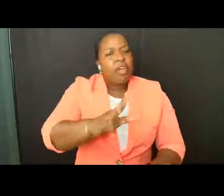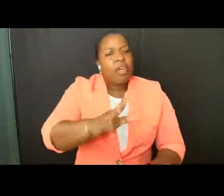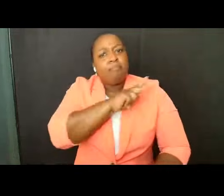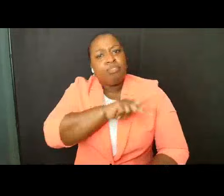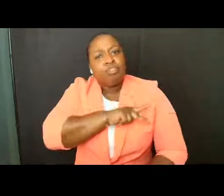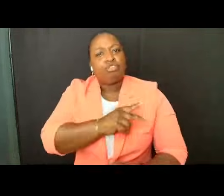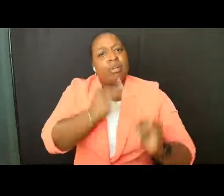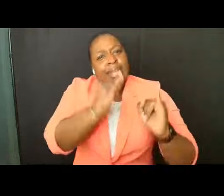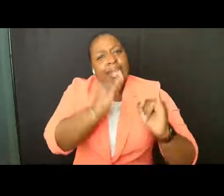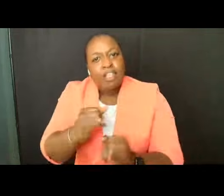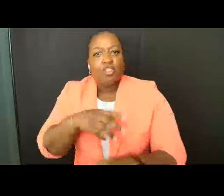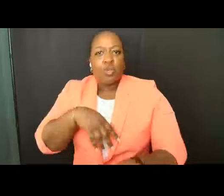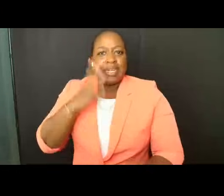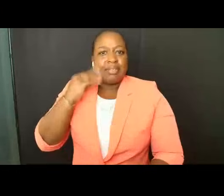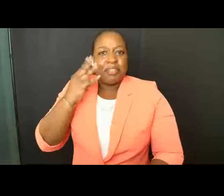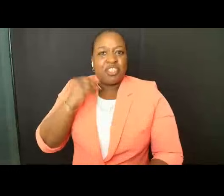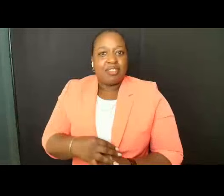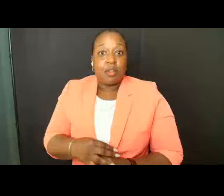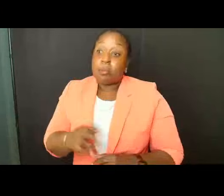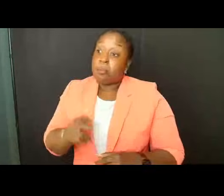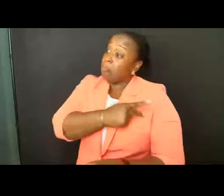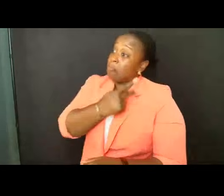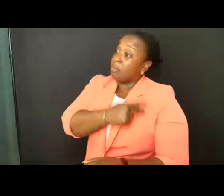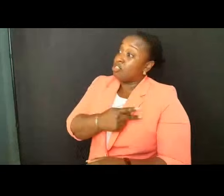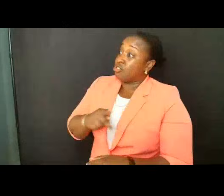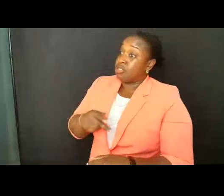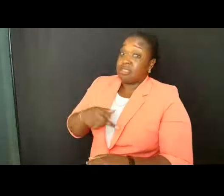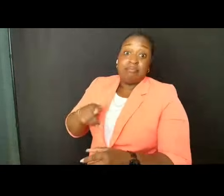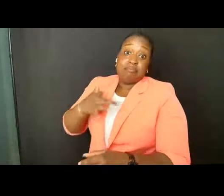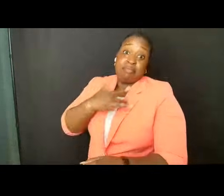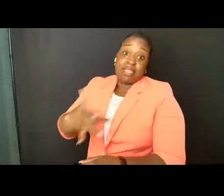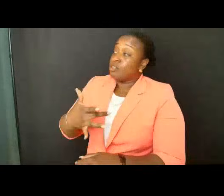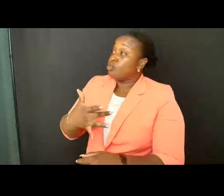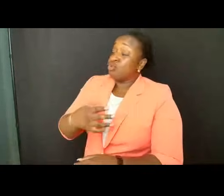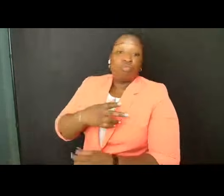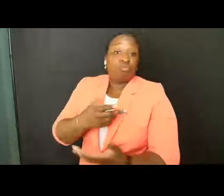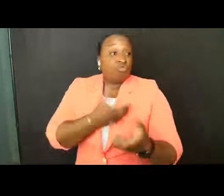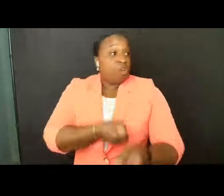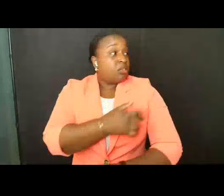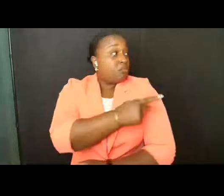tend to trust patients. And if you talk to somebody who's been through a therapy, they